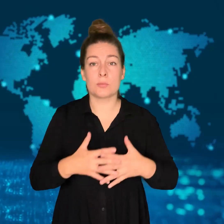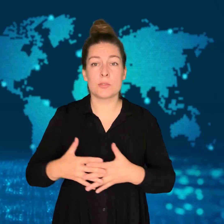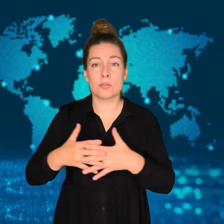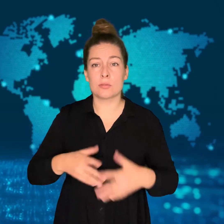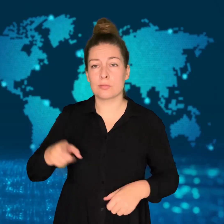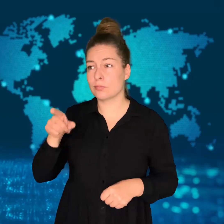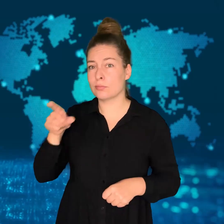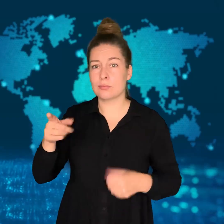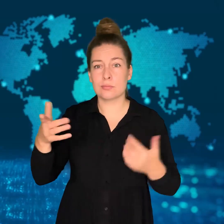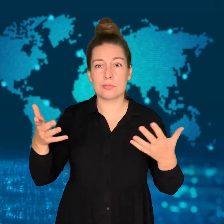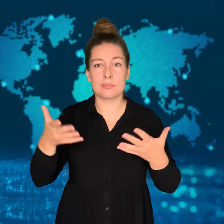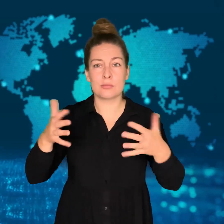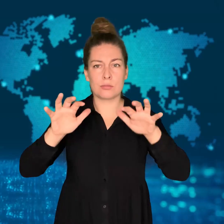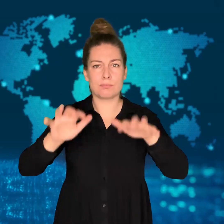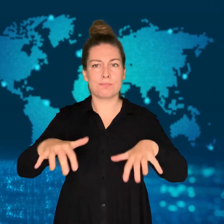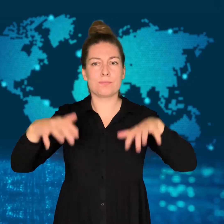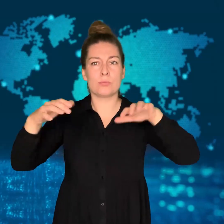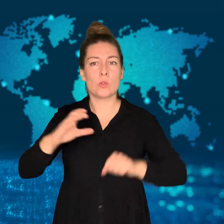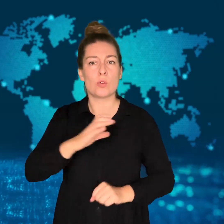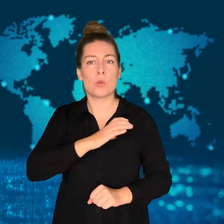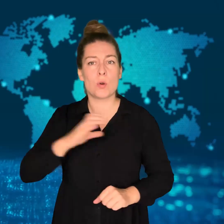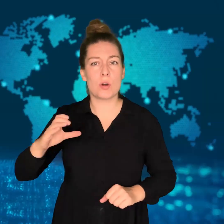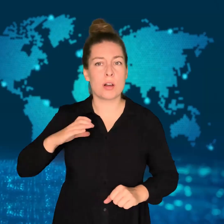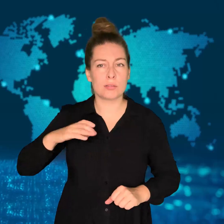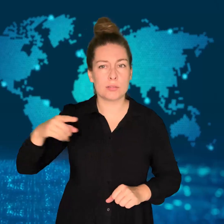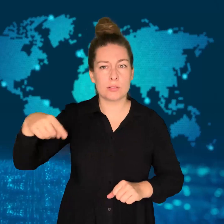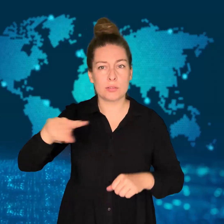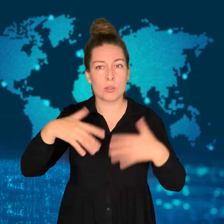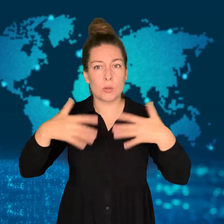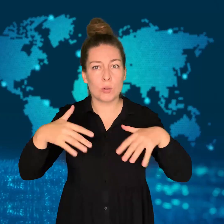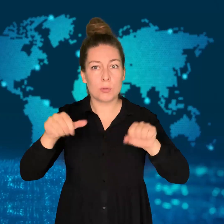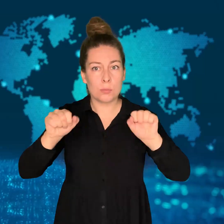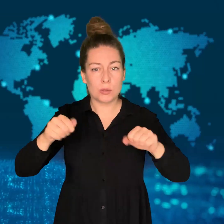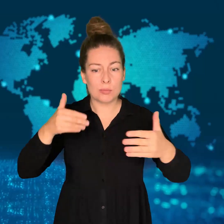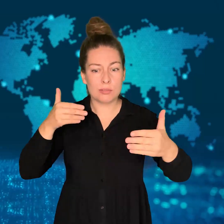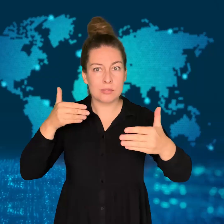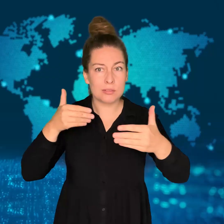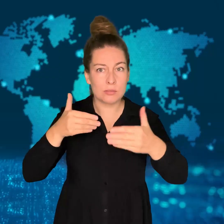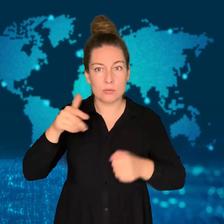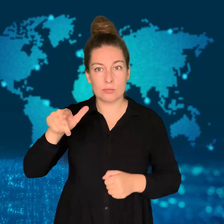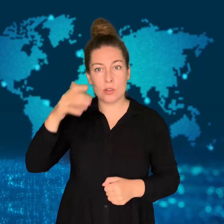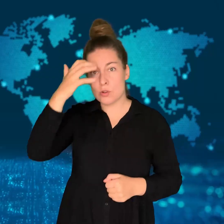[MONIKA]: Congress has avoided another government shutdown